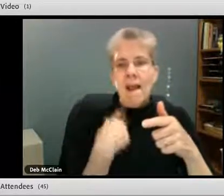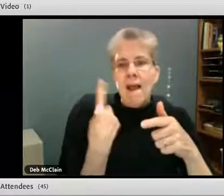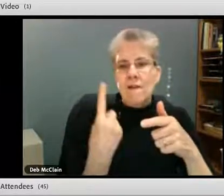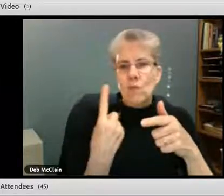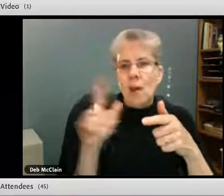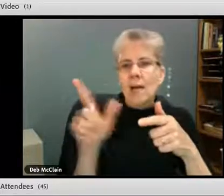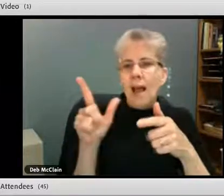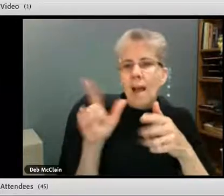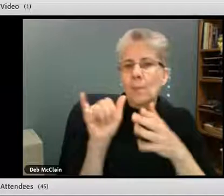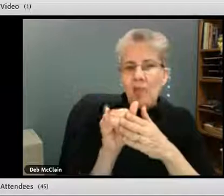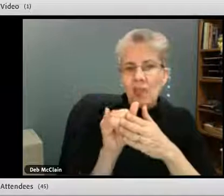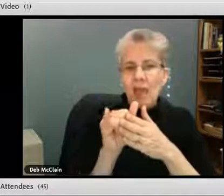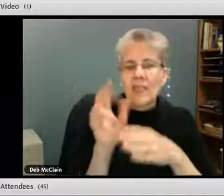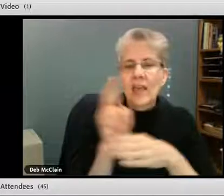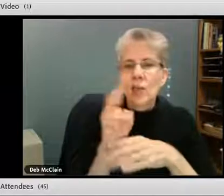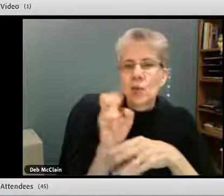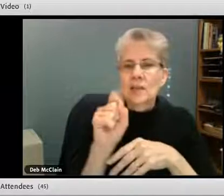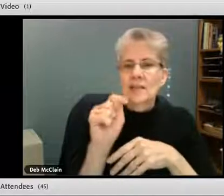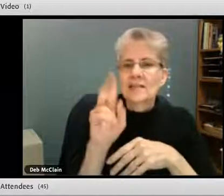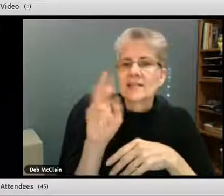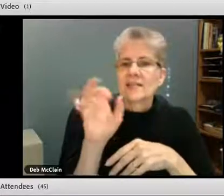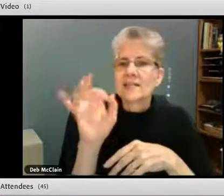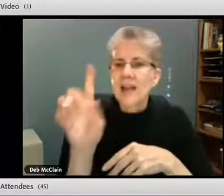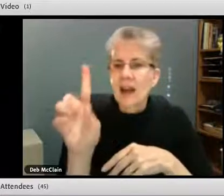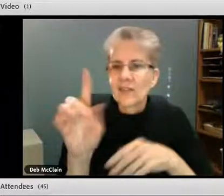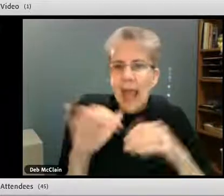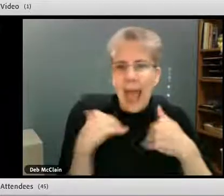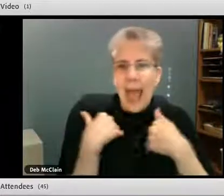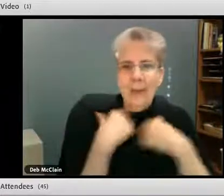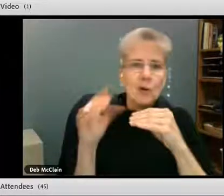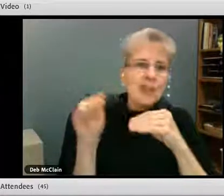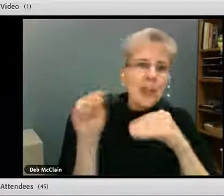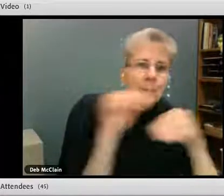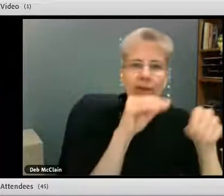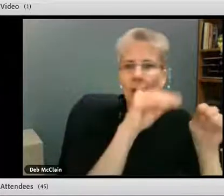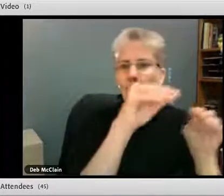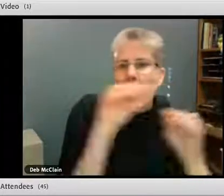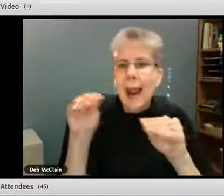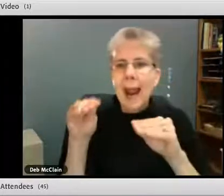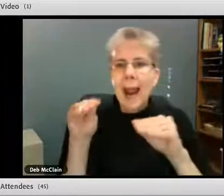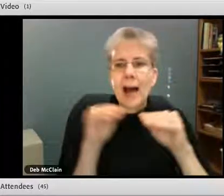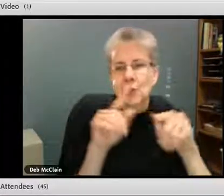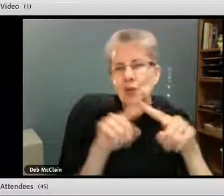They put it in different programs, and they move it around so you can do something like that where you have a mascot.